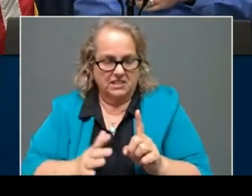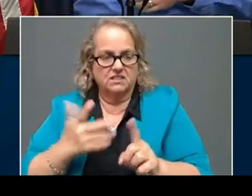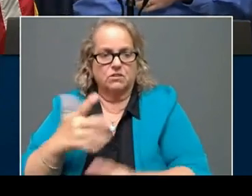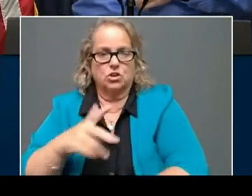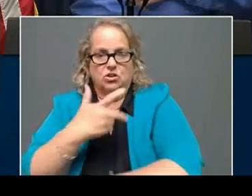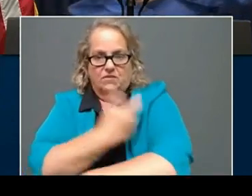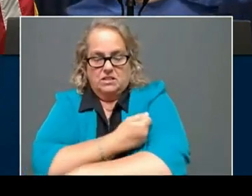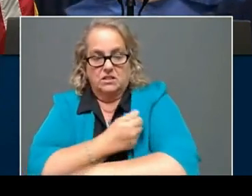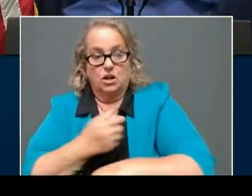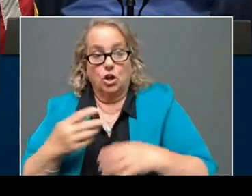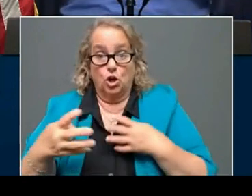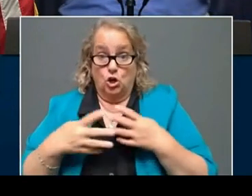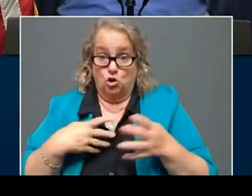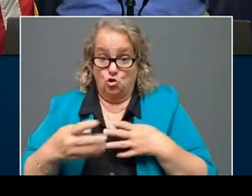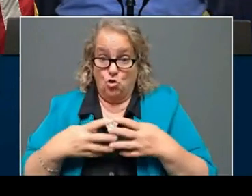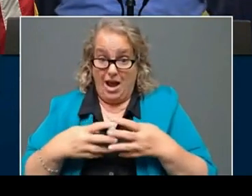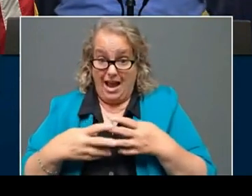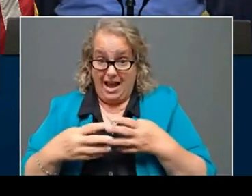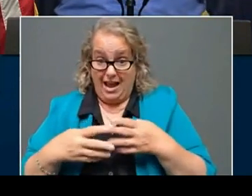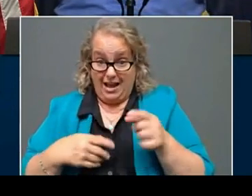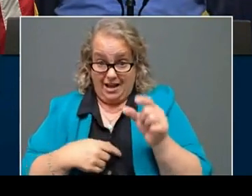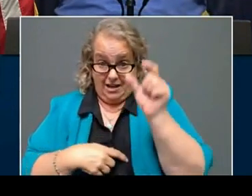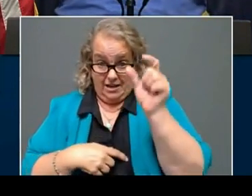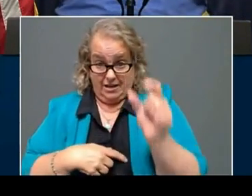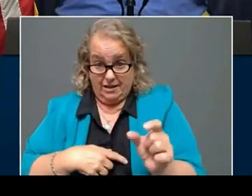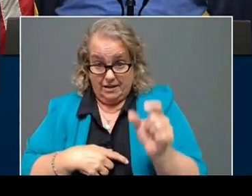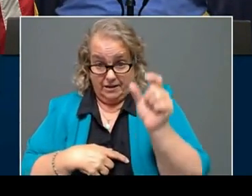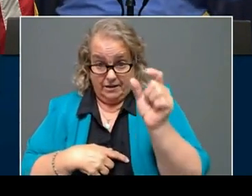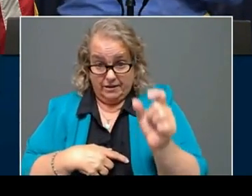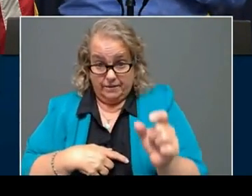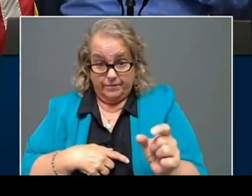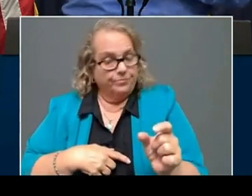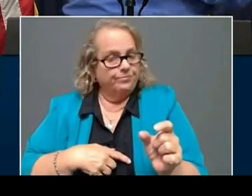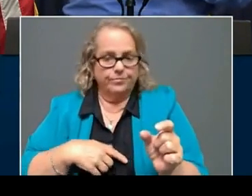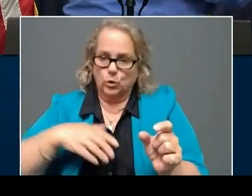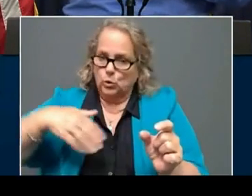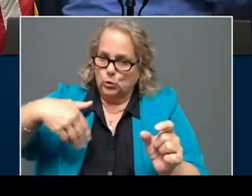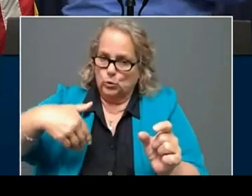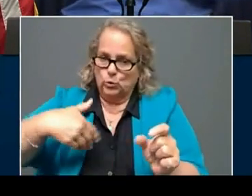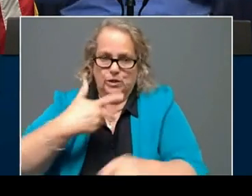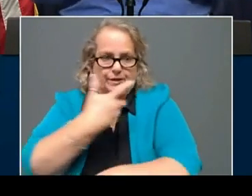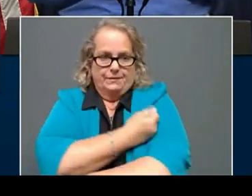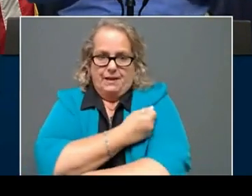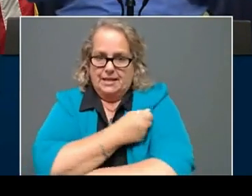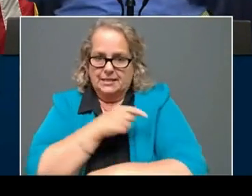bar graphs Are unvaccinated people and it's the rate per 10,000 people who get